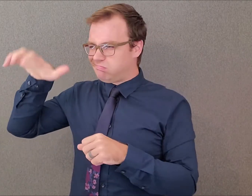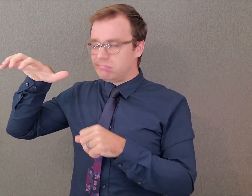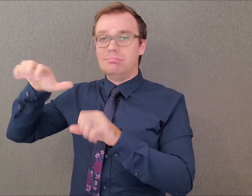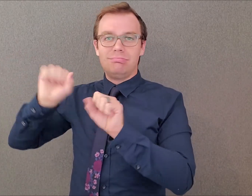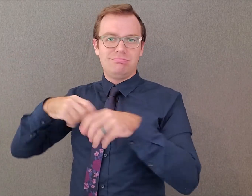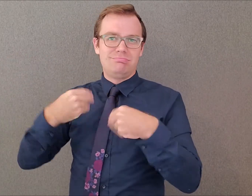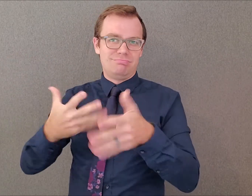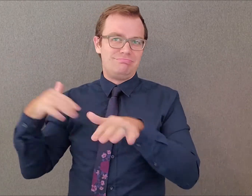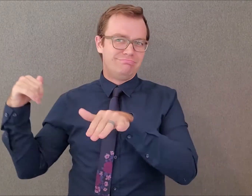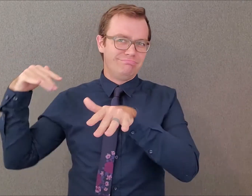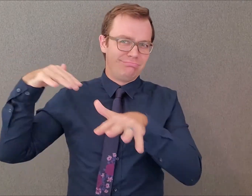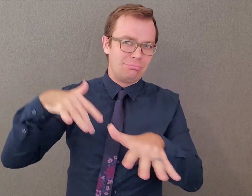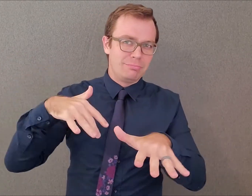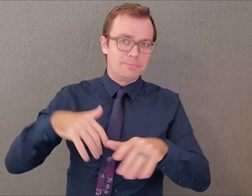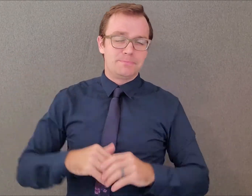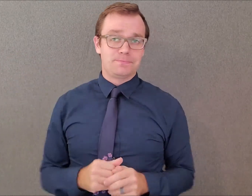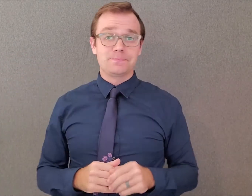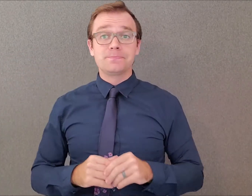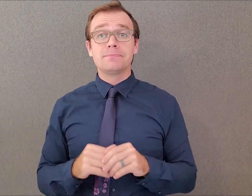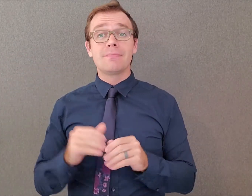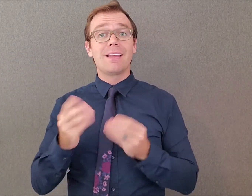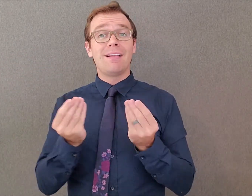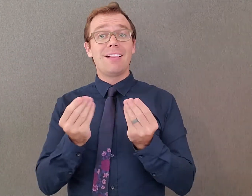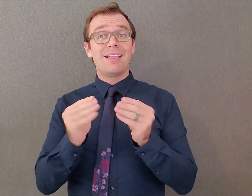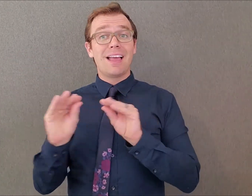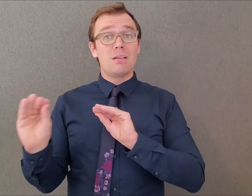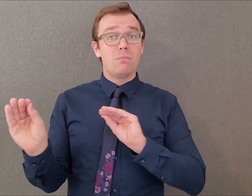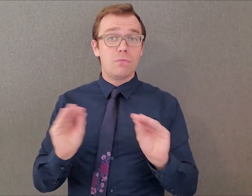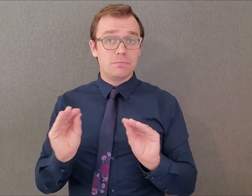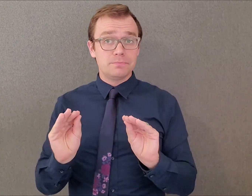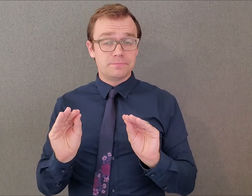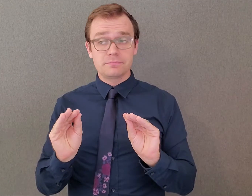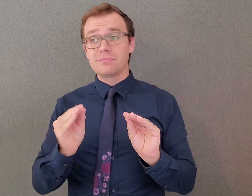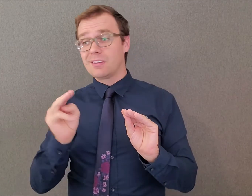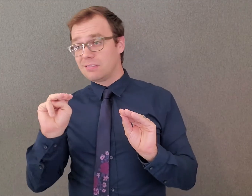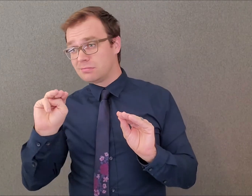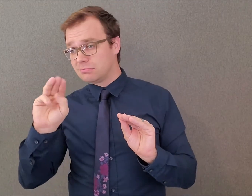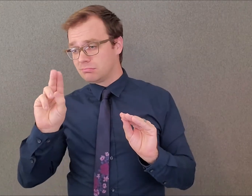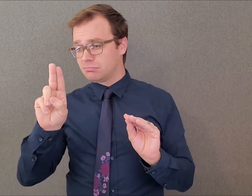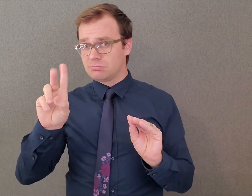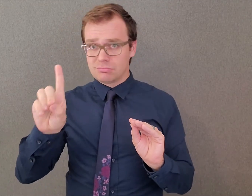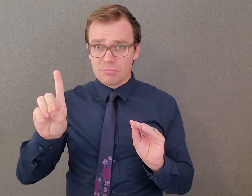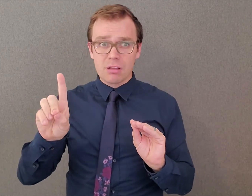of concentrated rainfall. Land movement related to landslides, mud,